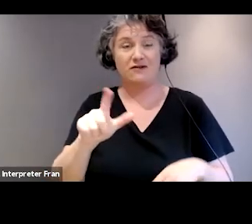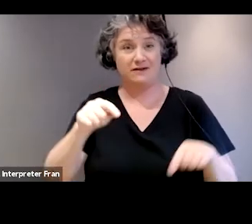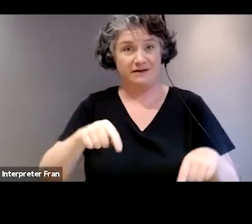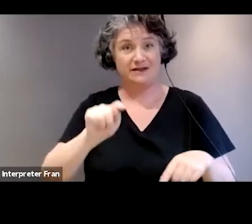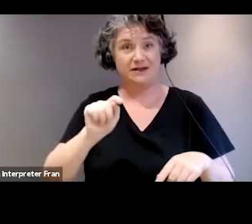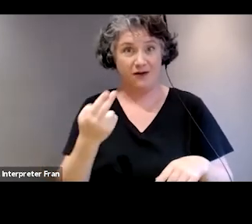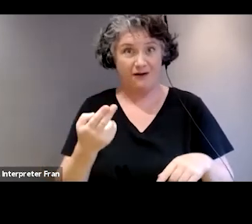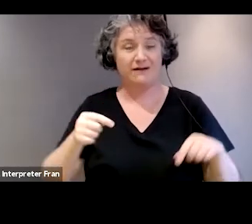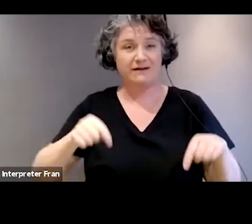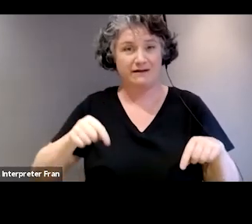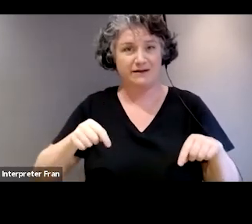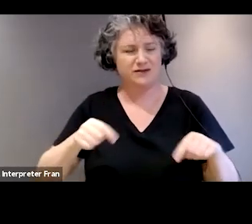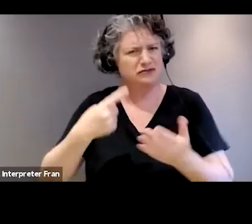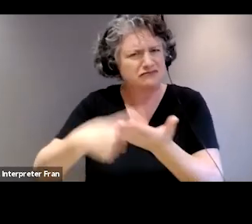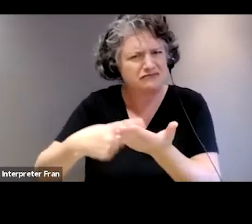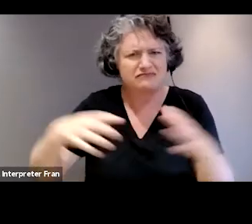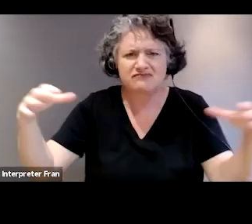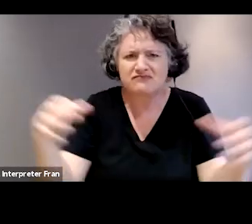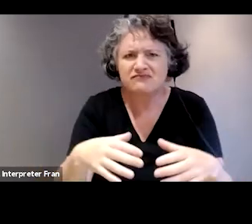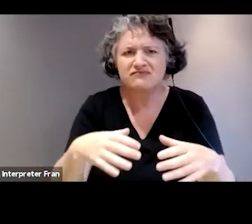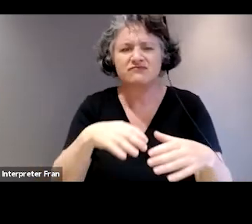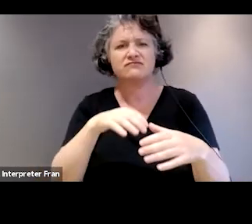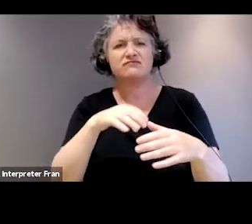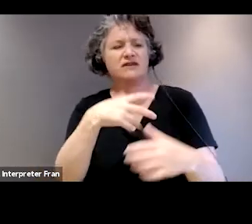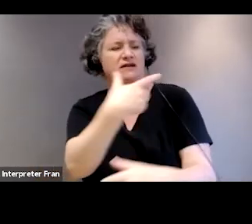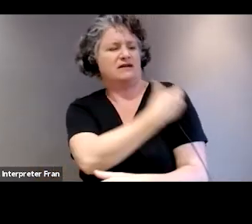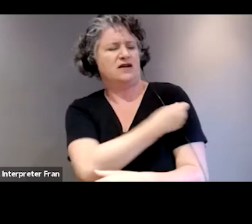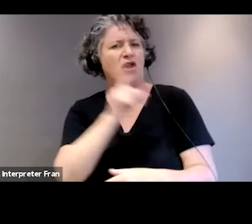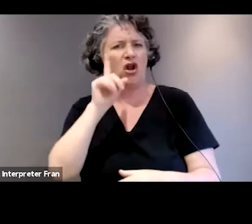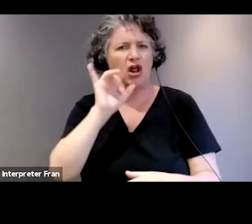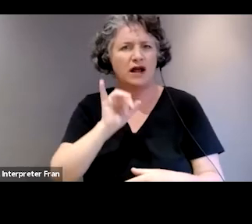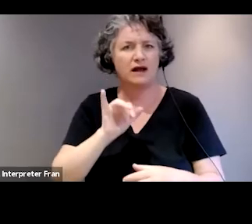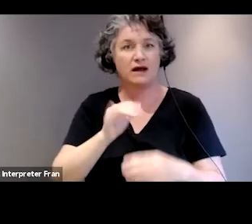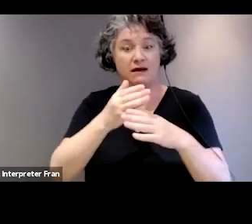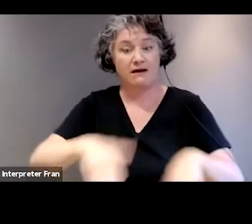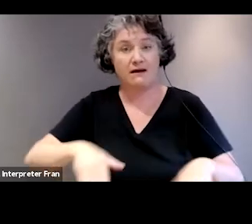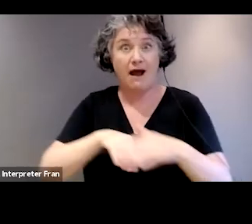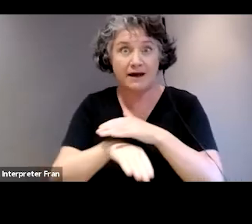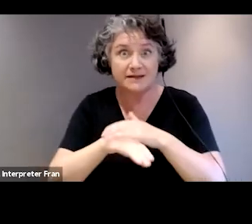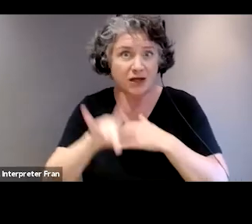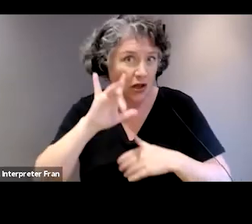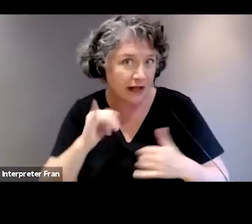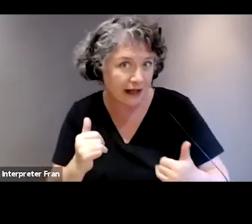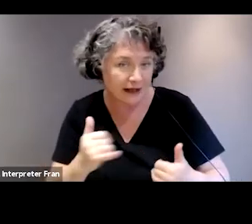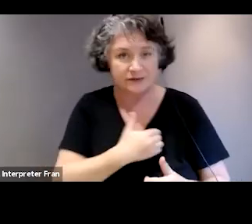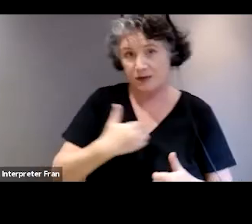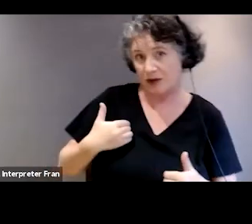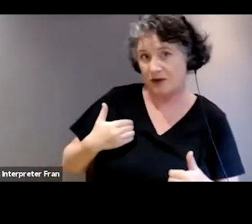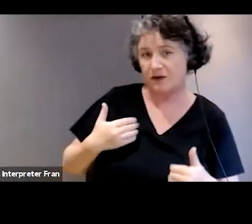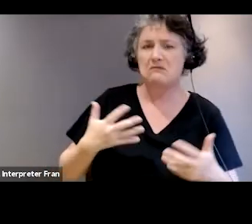outreach webinars but there is also a network of disability community specific ambassadors pre-these are people from our partner agencies, many of whom are people with disabilities